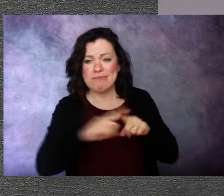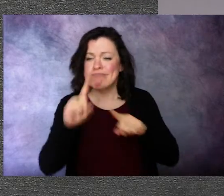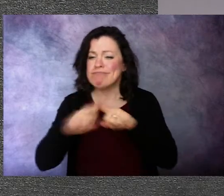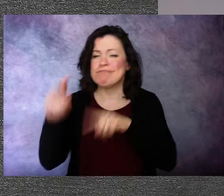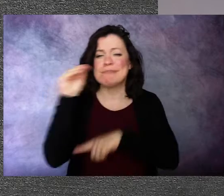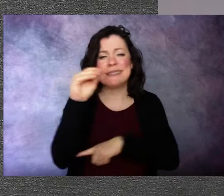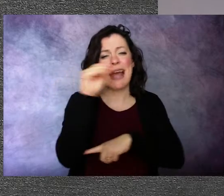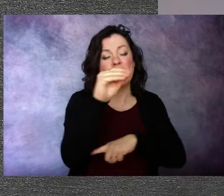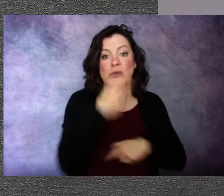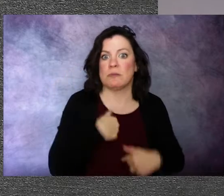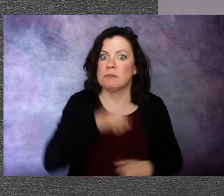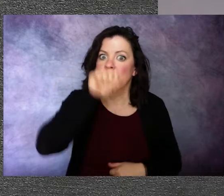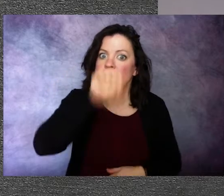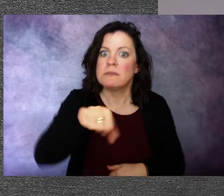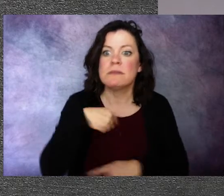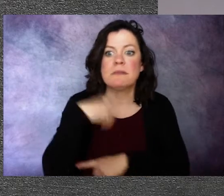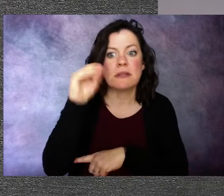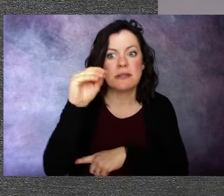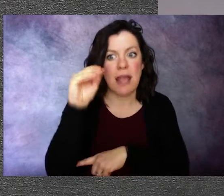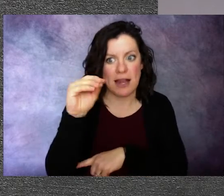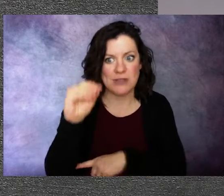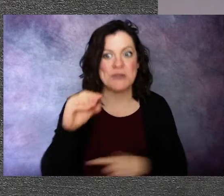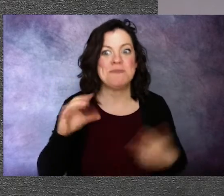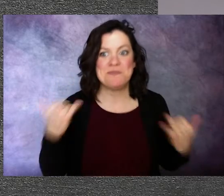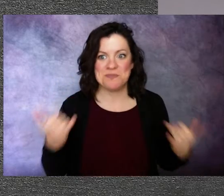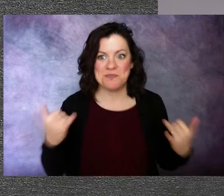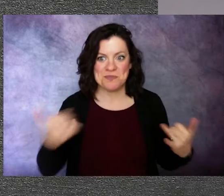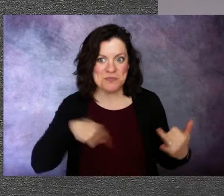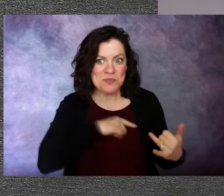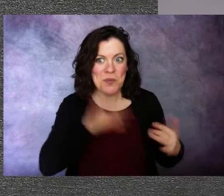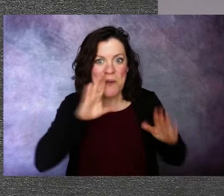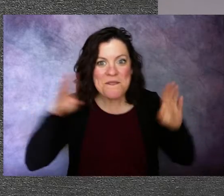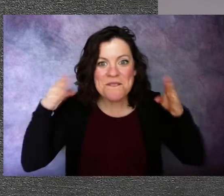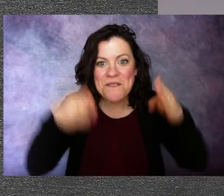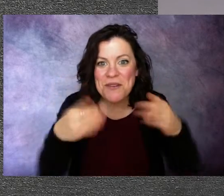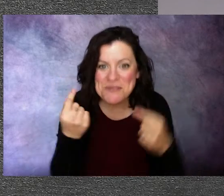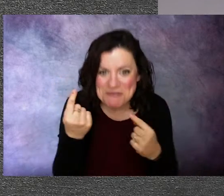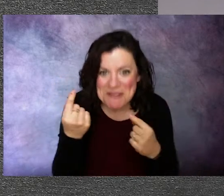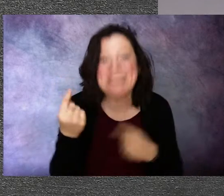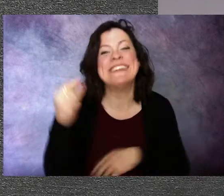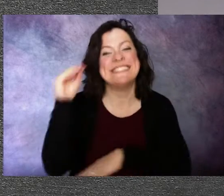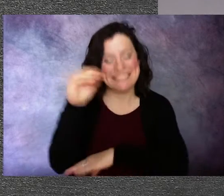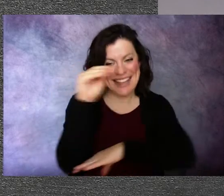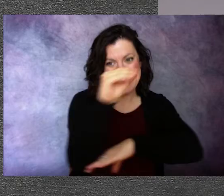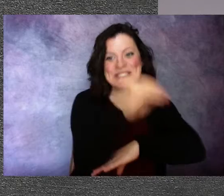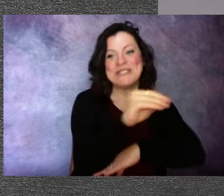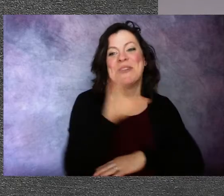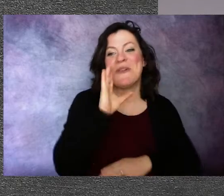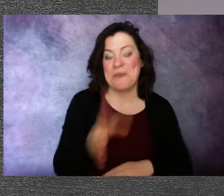Now, I wanted to talk to you today all about dinosaurs. Raise your hand at home